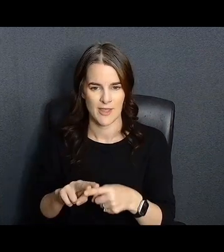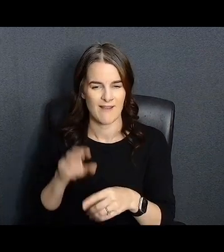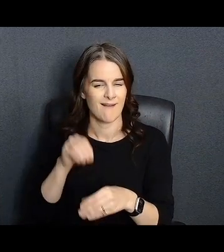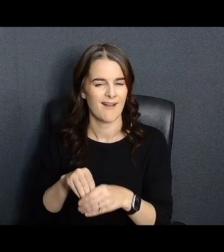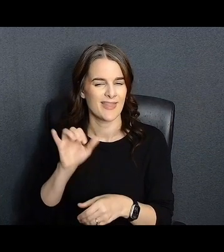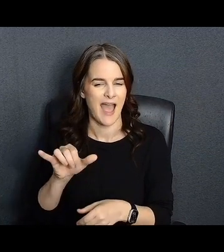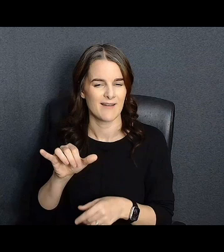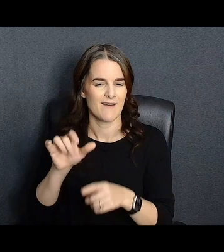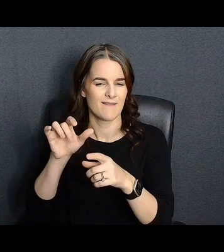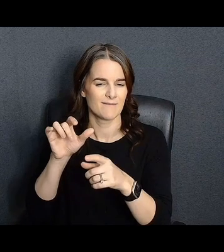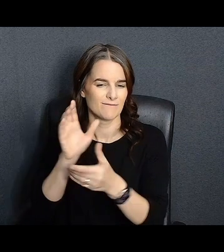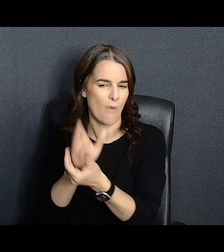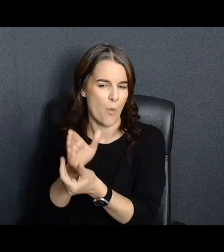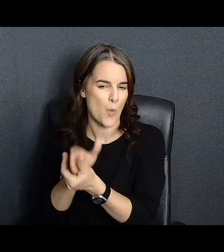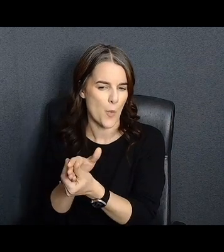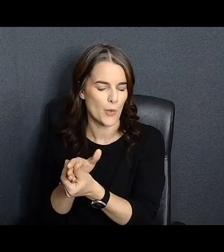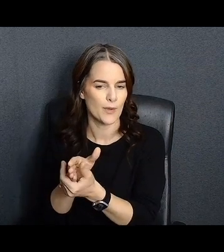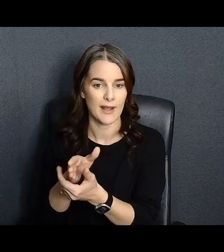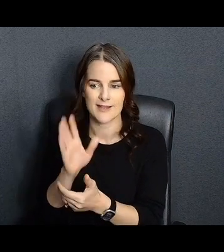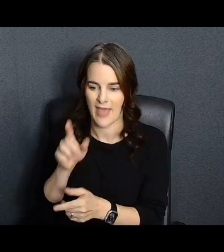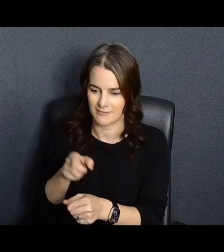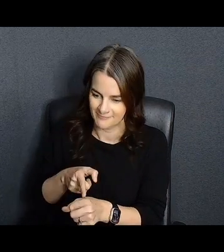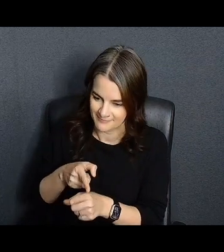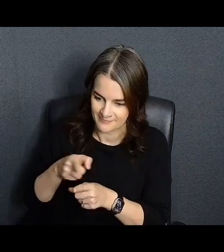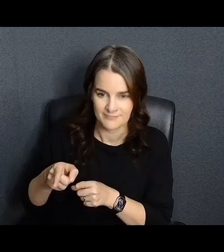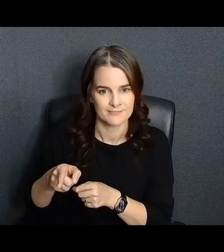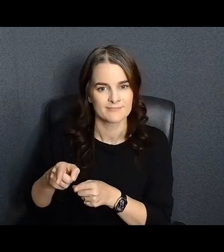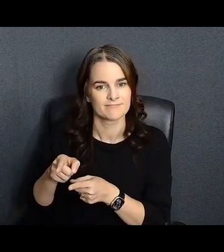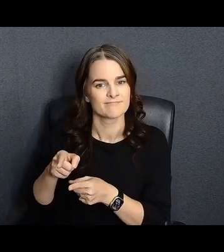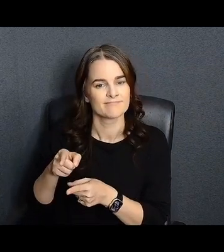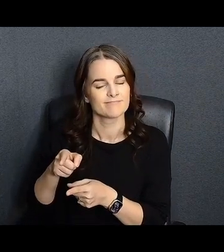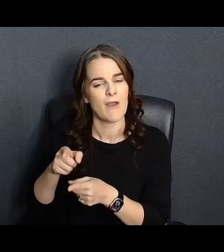It's really just that specific folder's vocabulary,